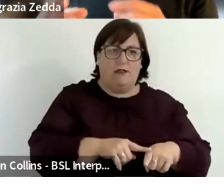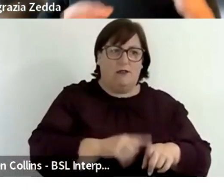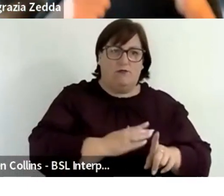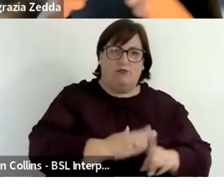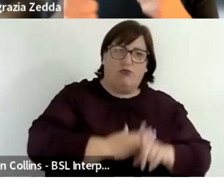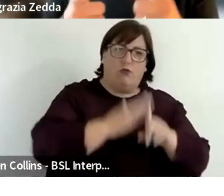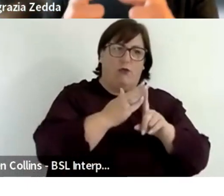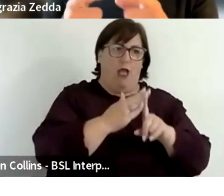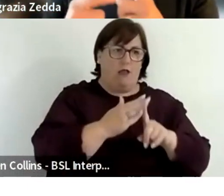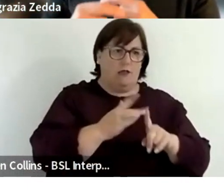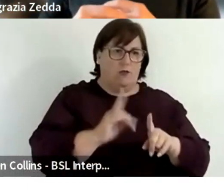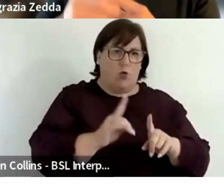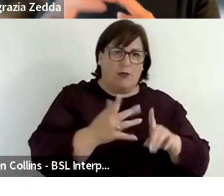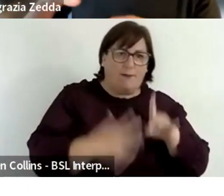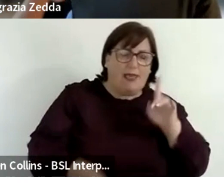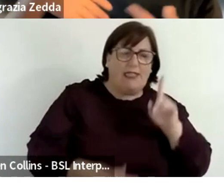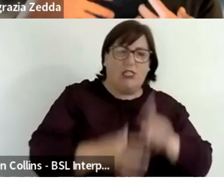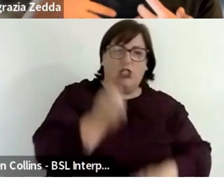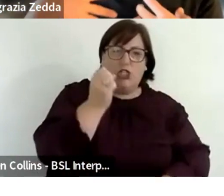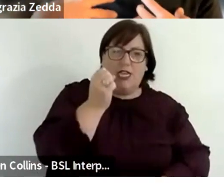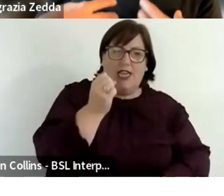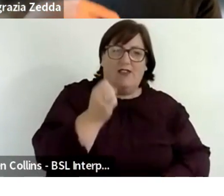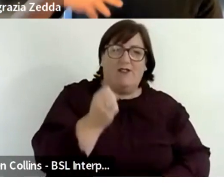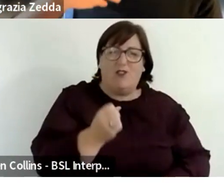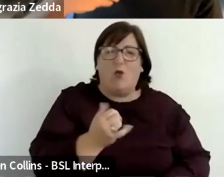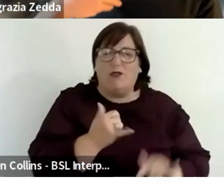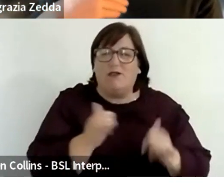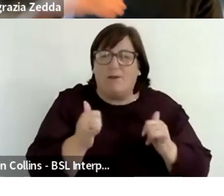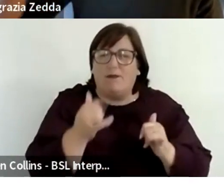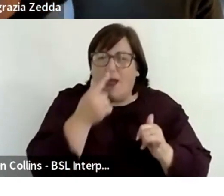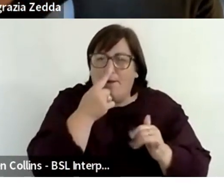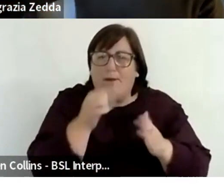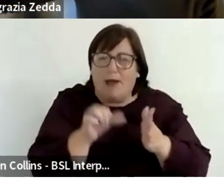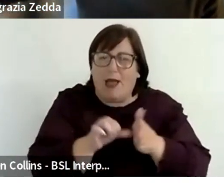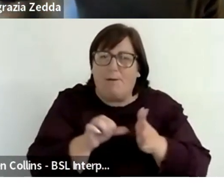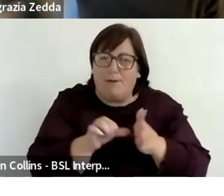It is hard to develop your career and progress,